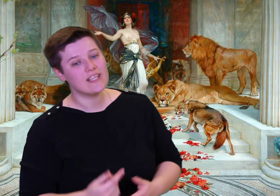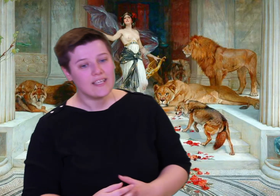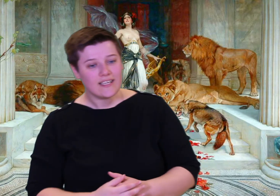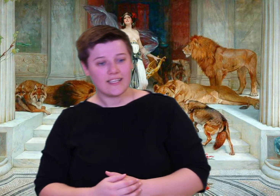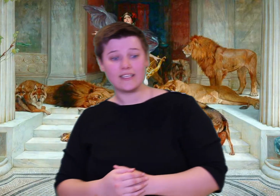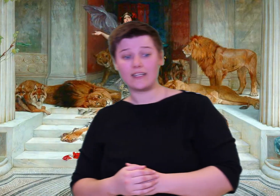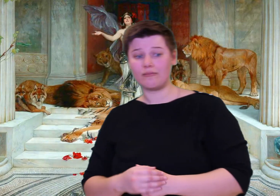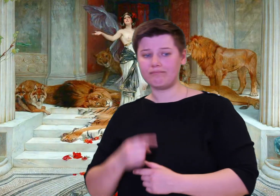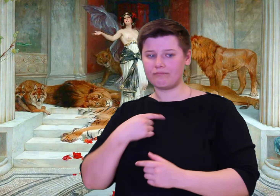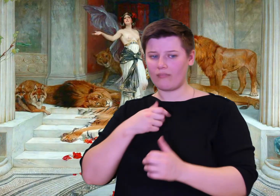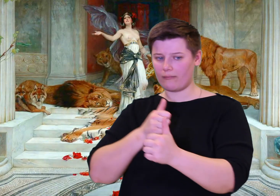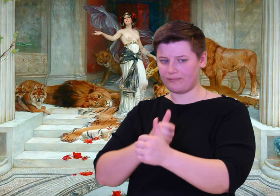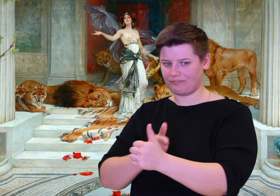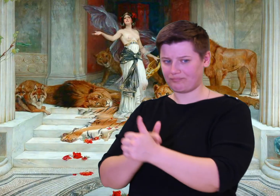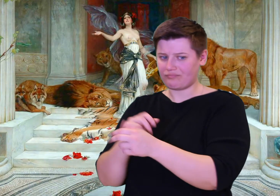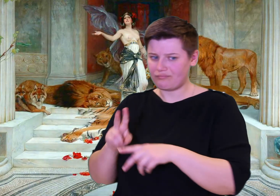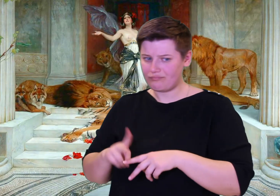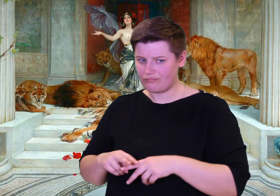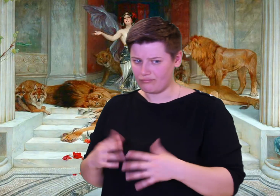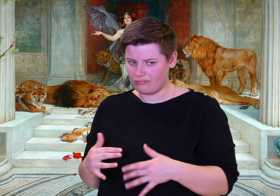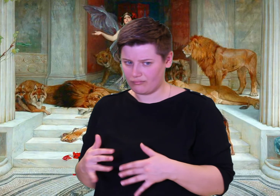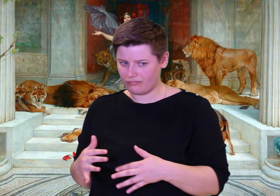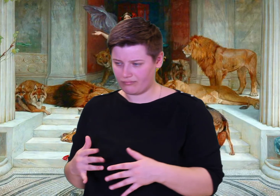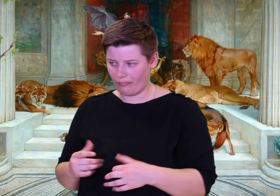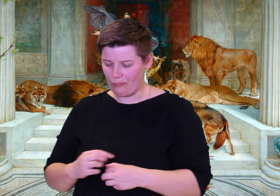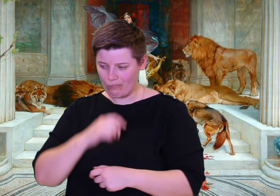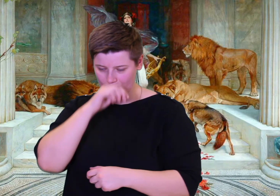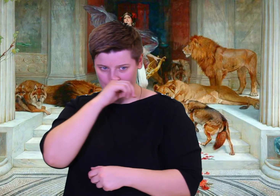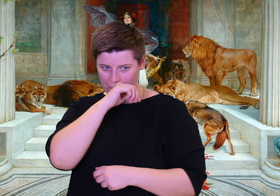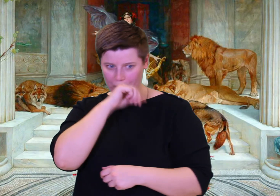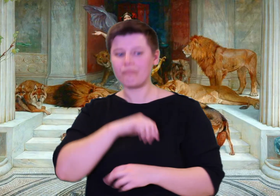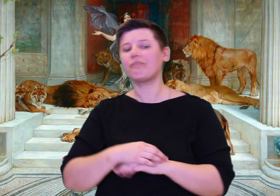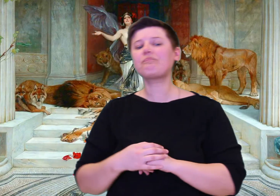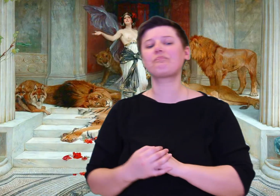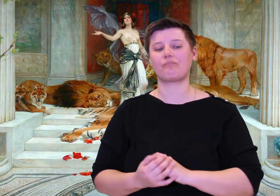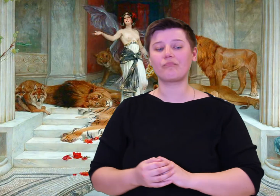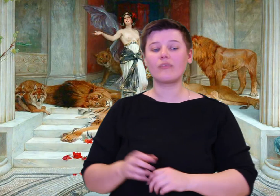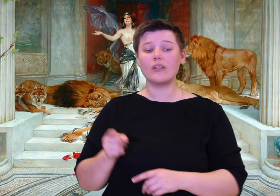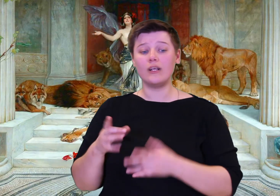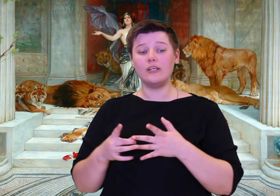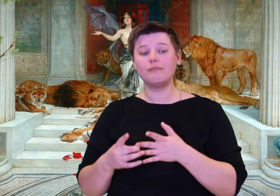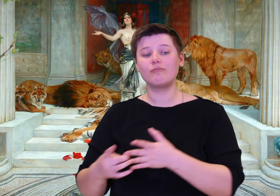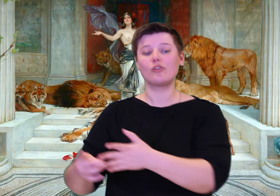Then Hermes flew through the wooded island, back towards high Mount Olympus.